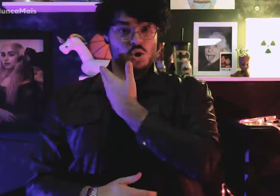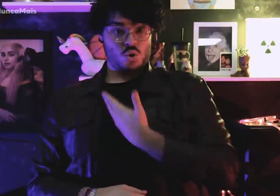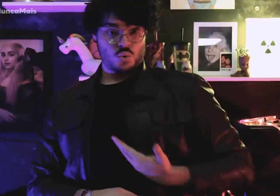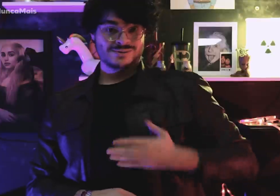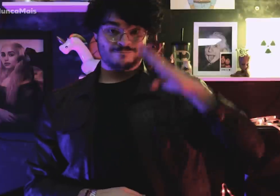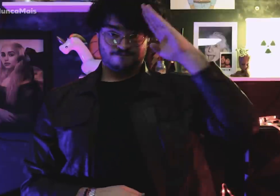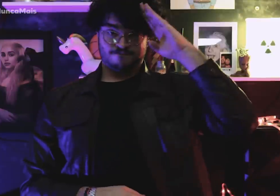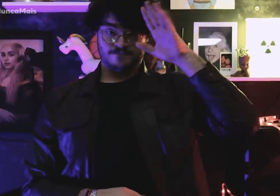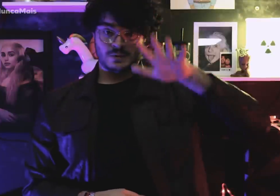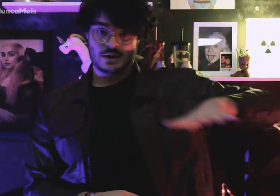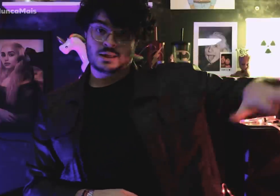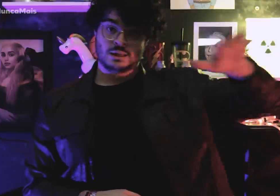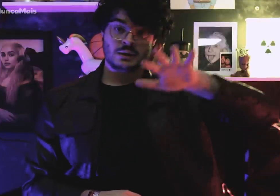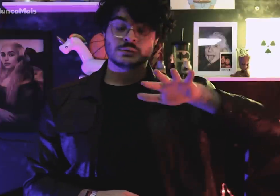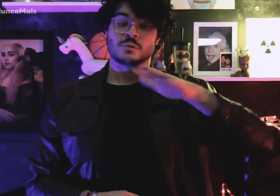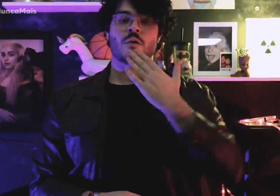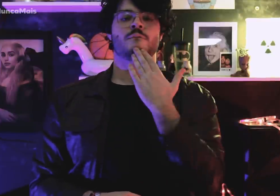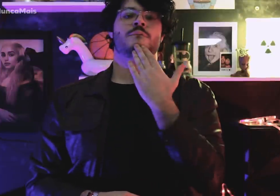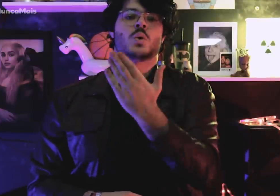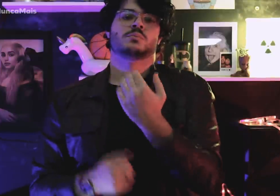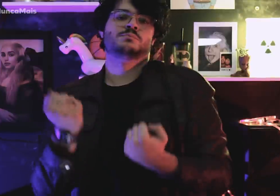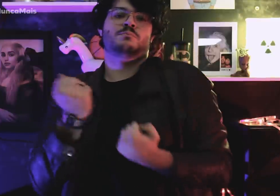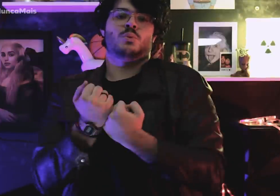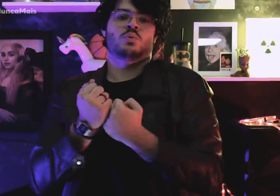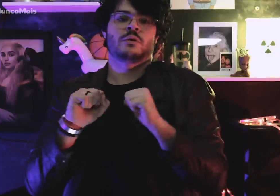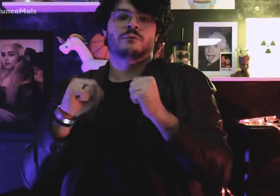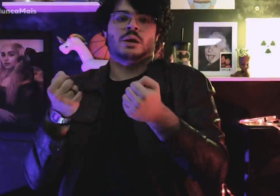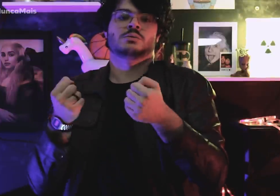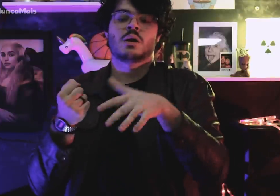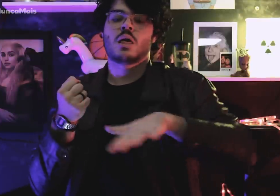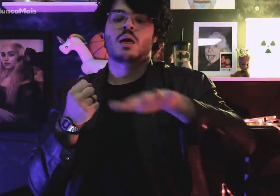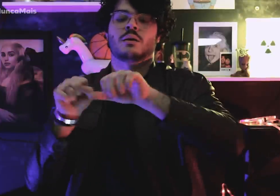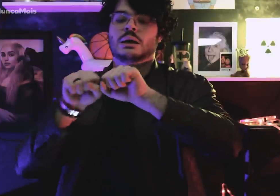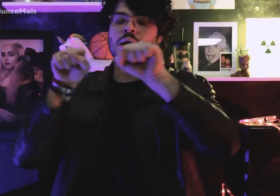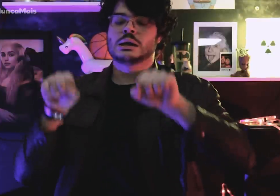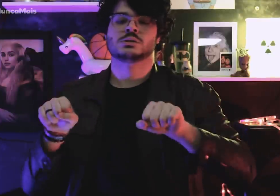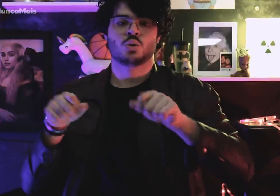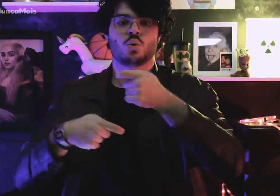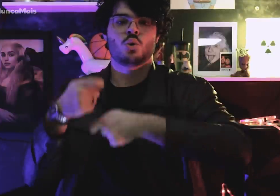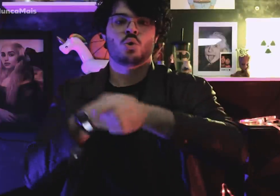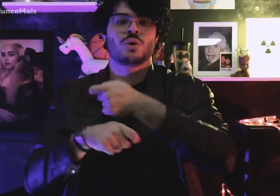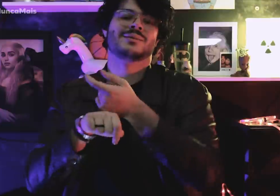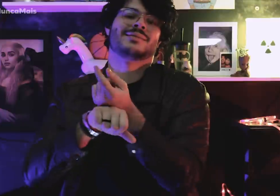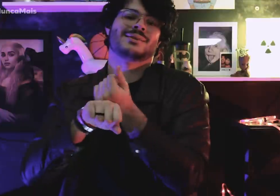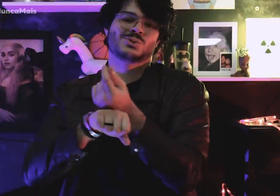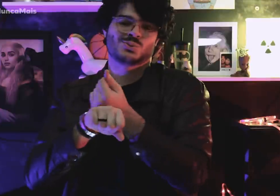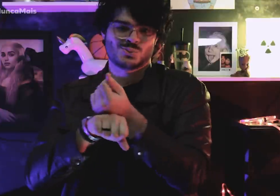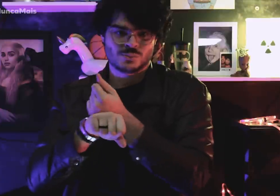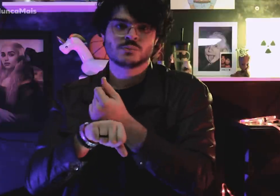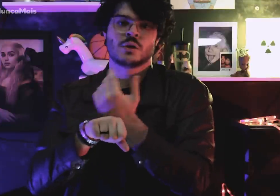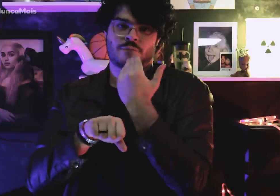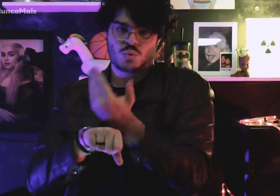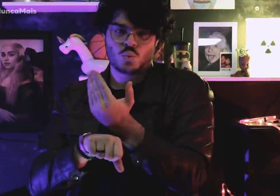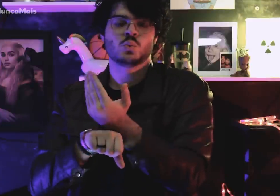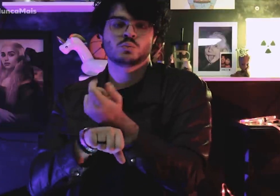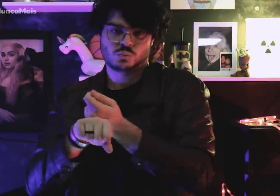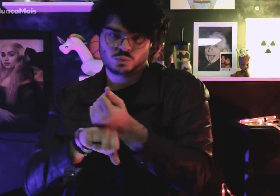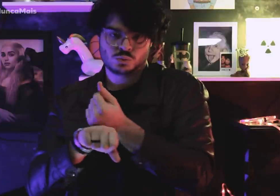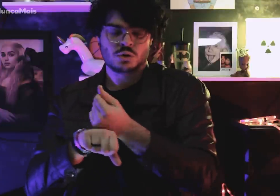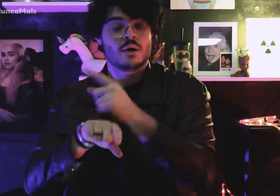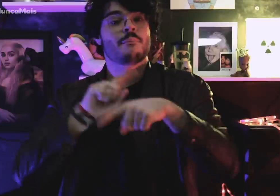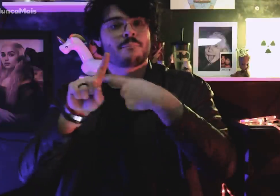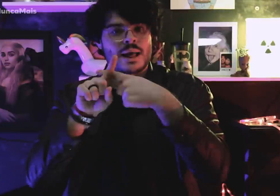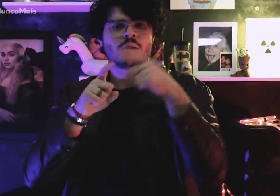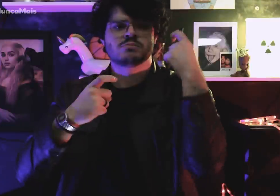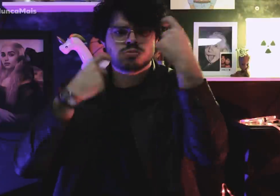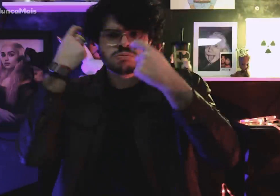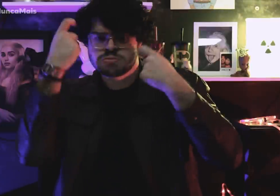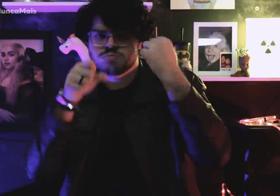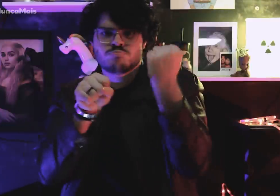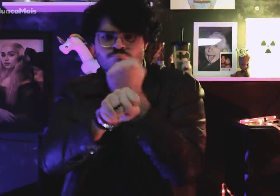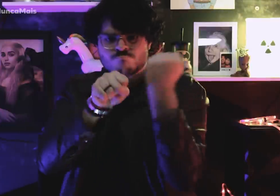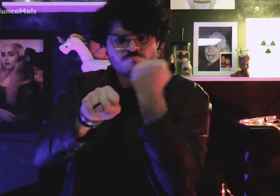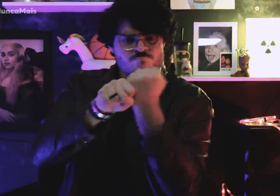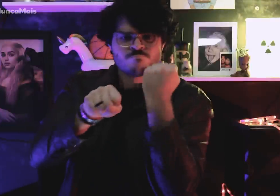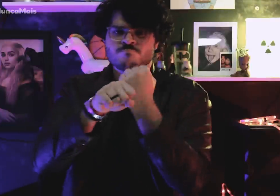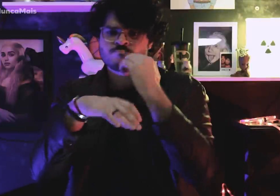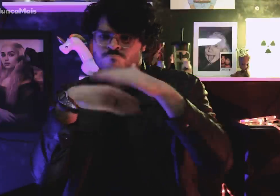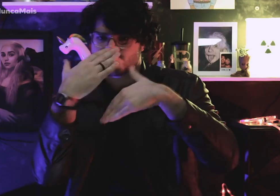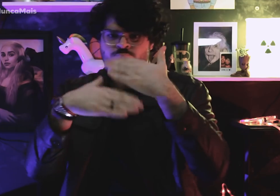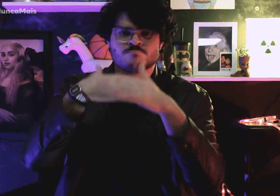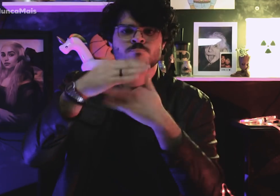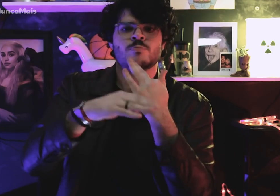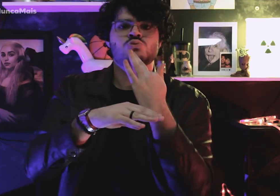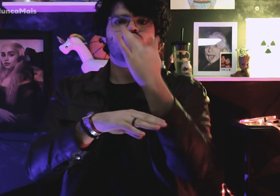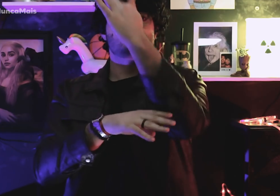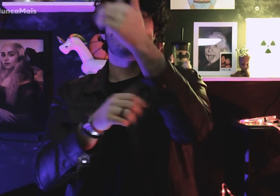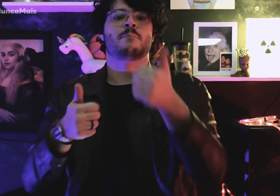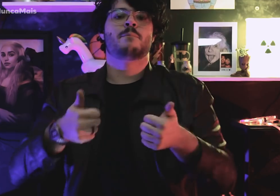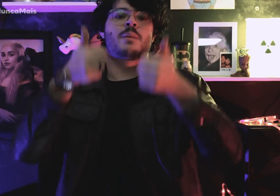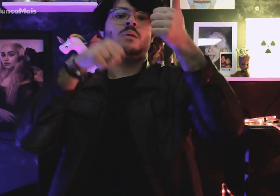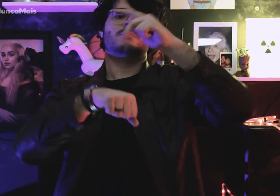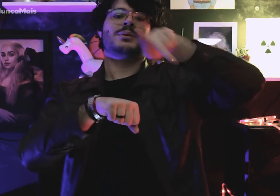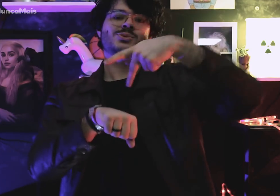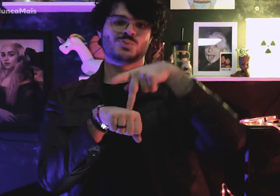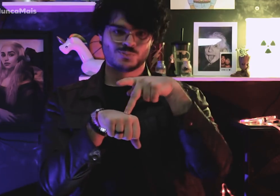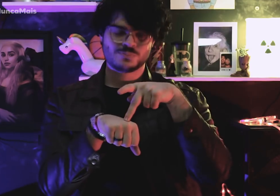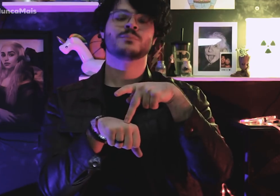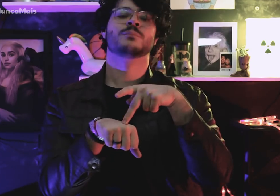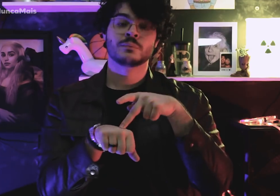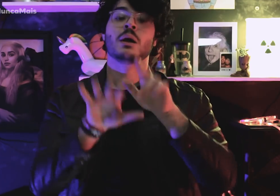The military government defended the capitalist system and the modernization of the country,